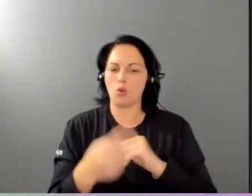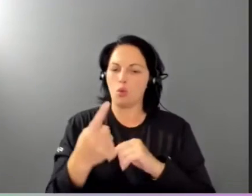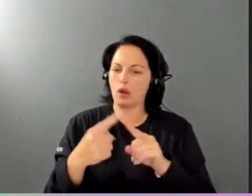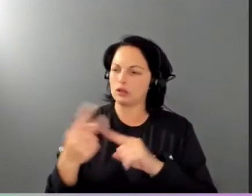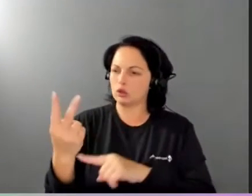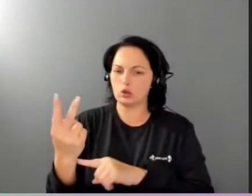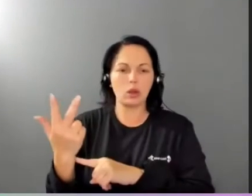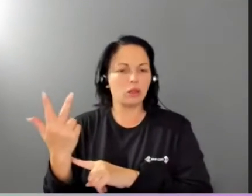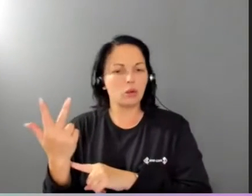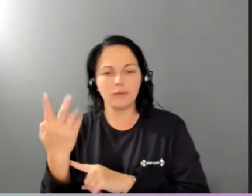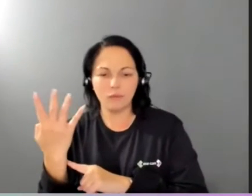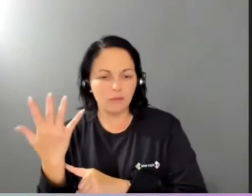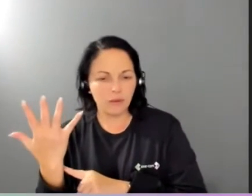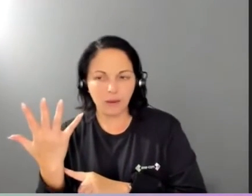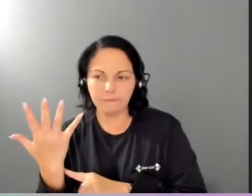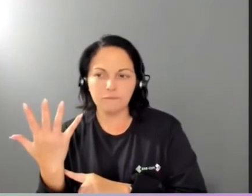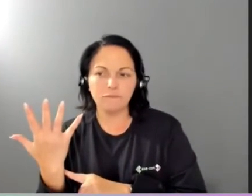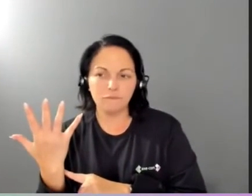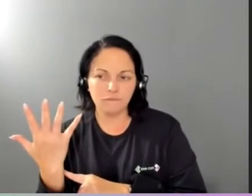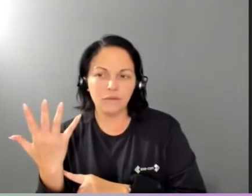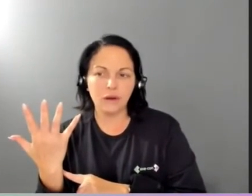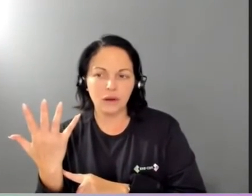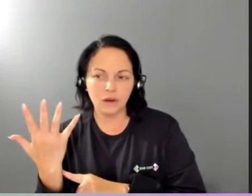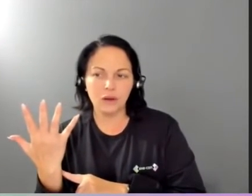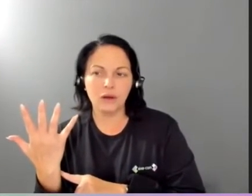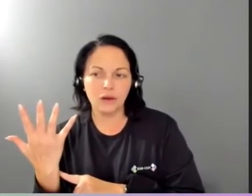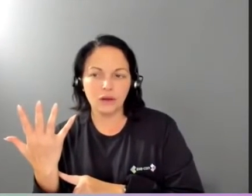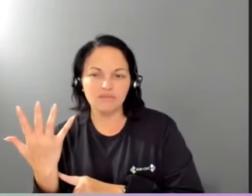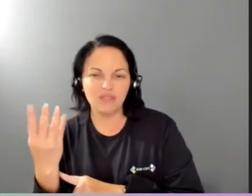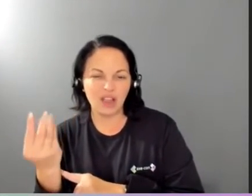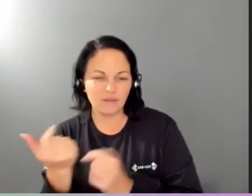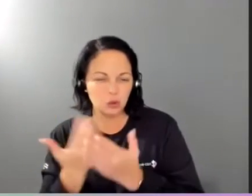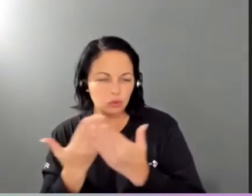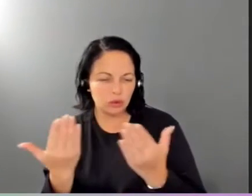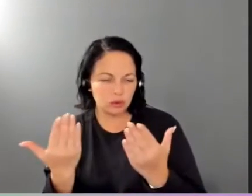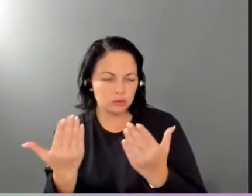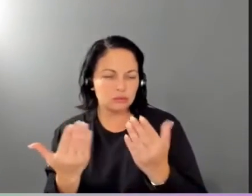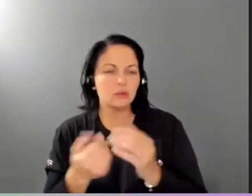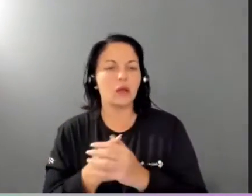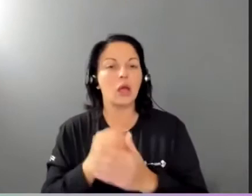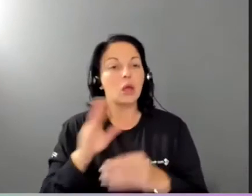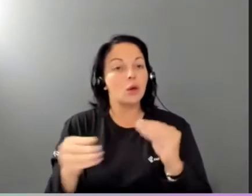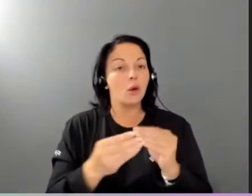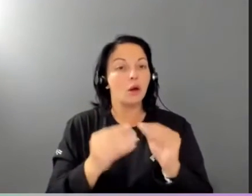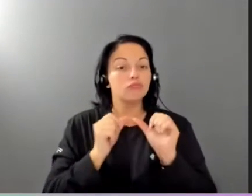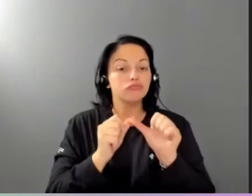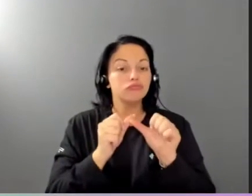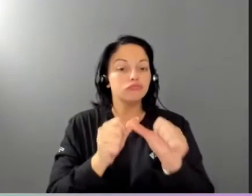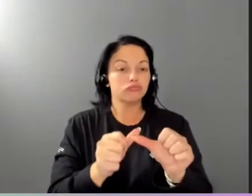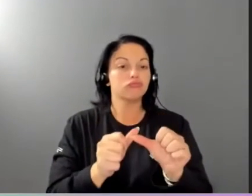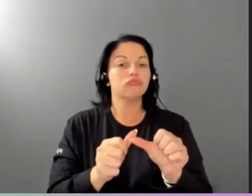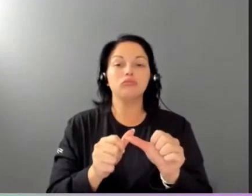addition to what you've declined as standard maturity model levels. The way that I think about maturing from A1